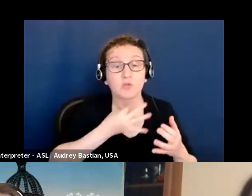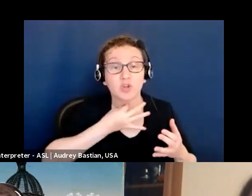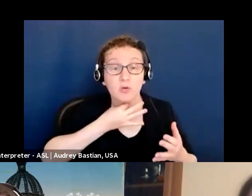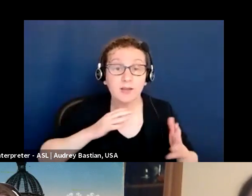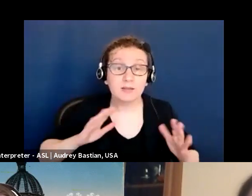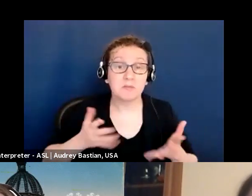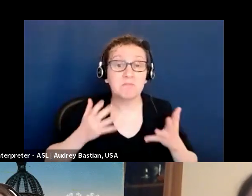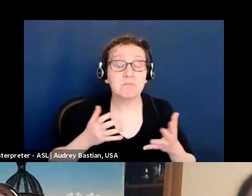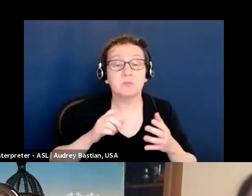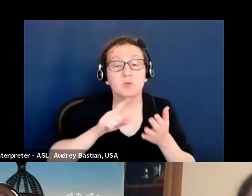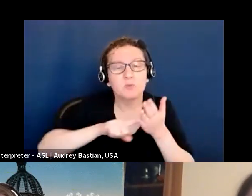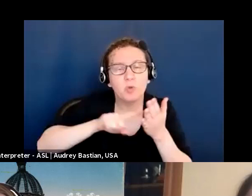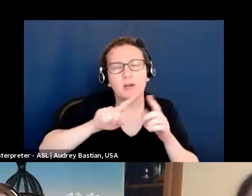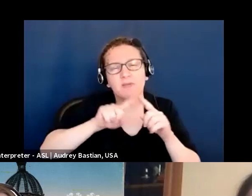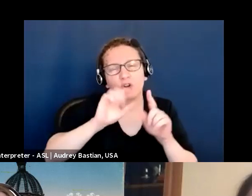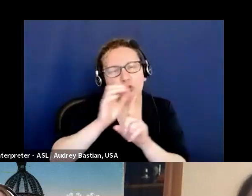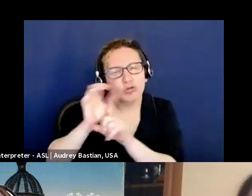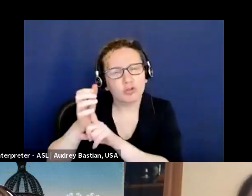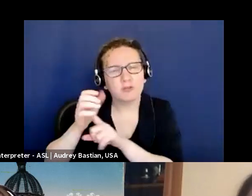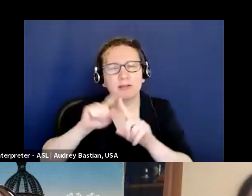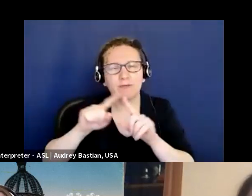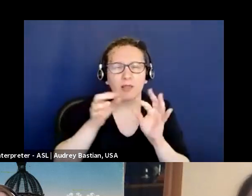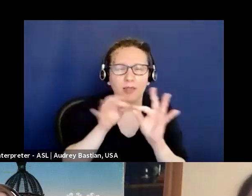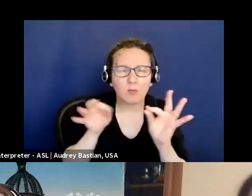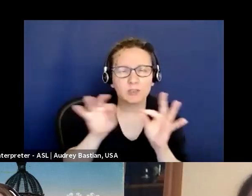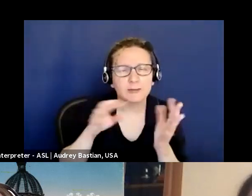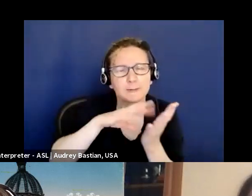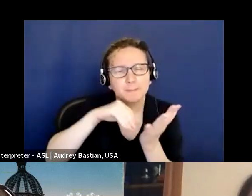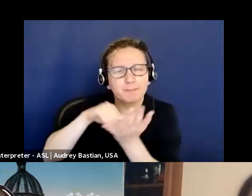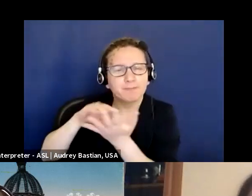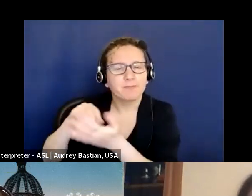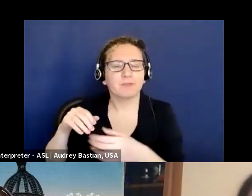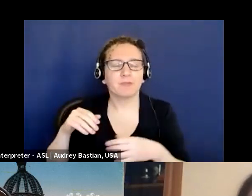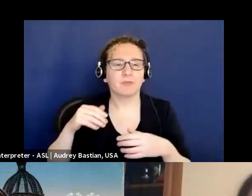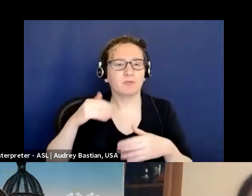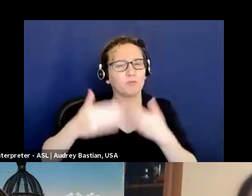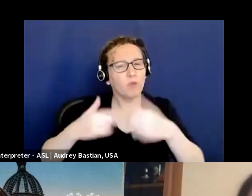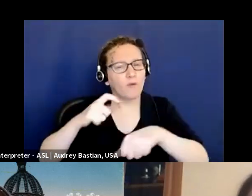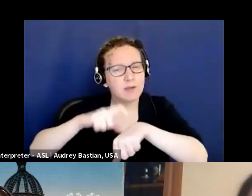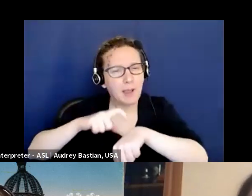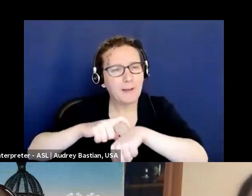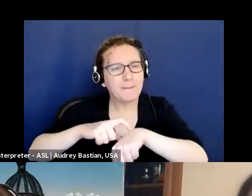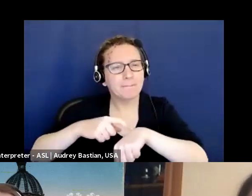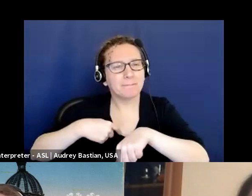different culture, to learn different languages. So just kind of over time, I think my interest